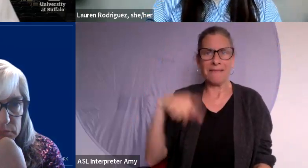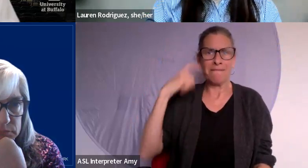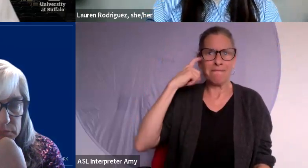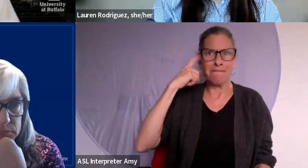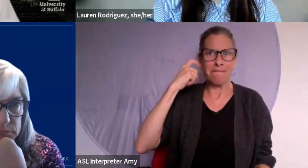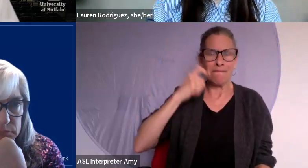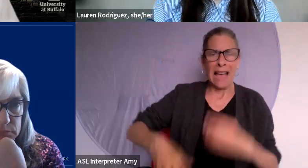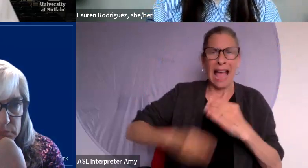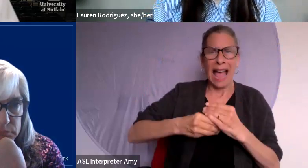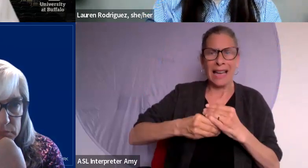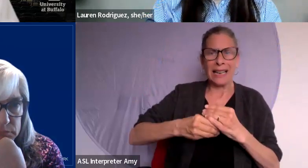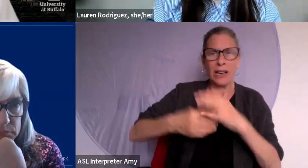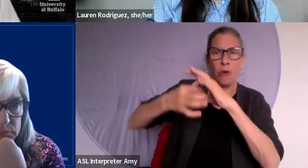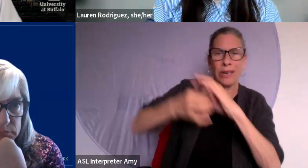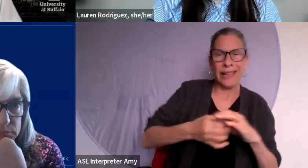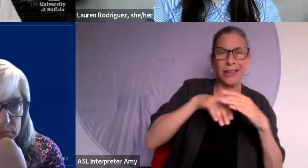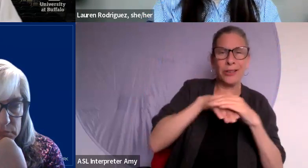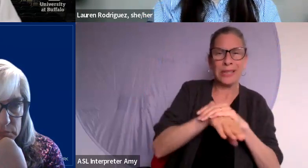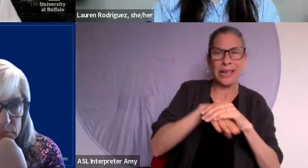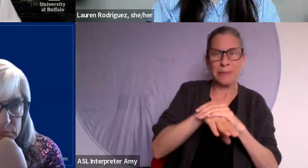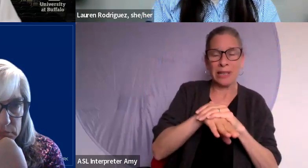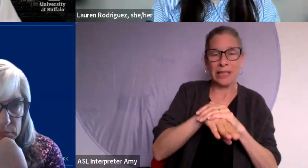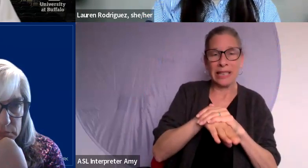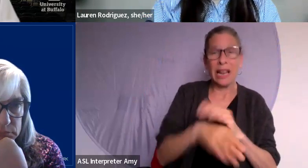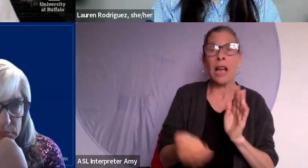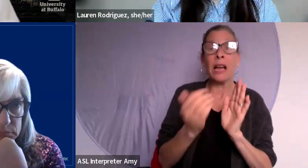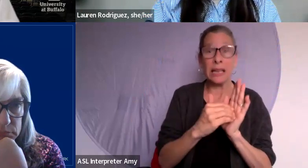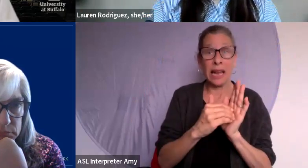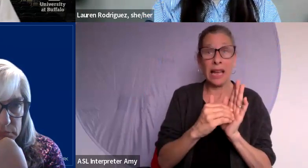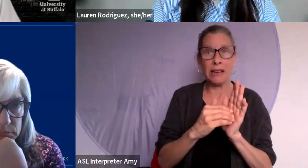related to accessibility. And again, I find those questions to